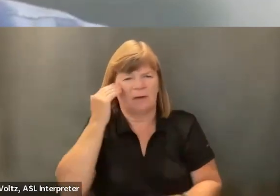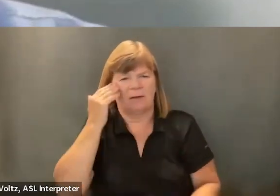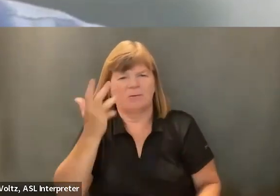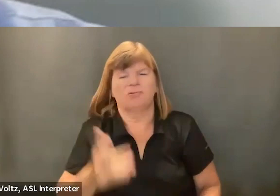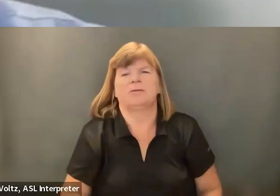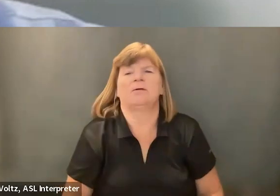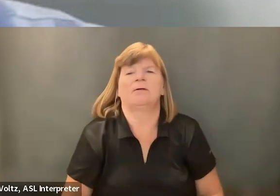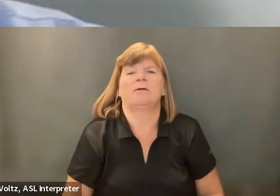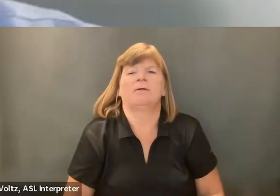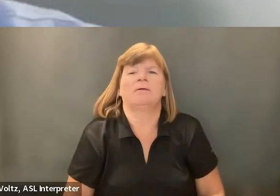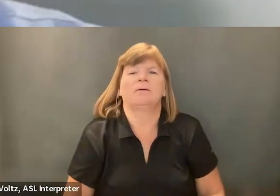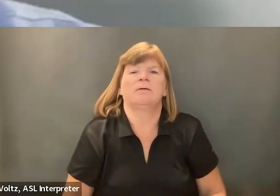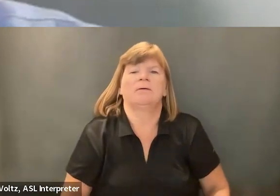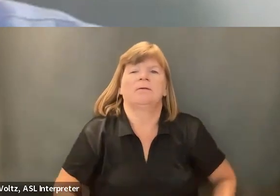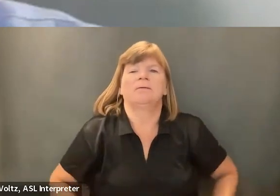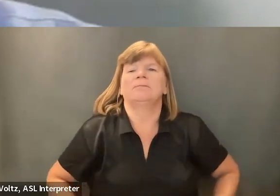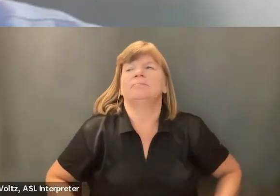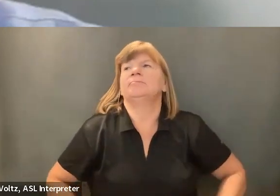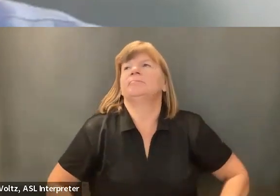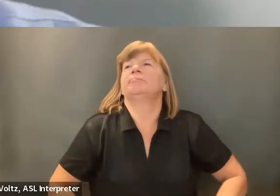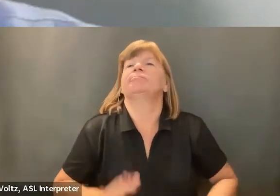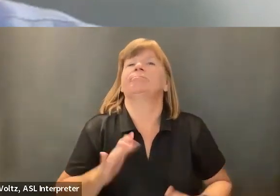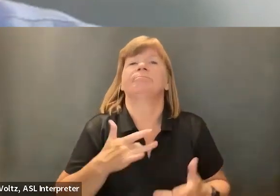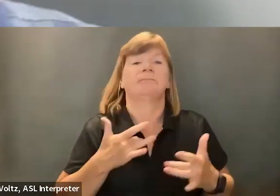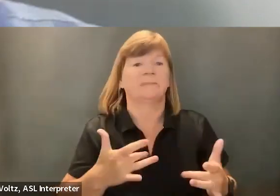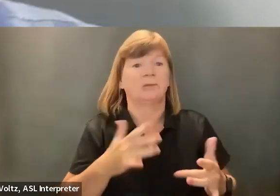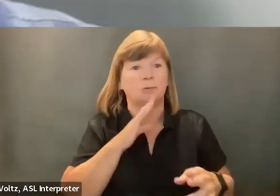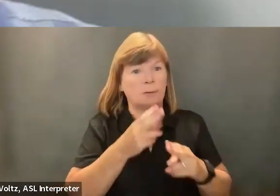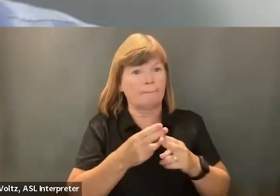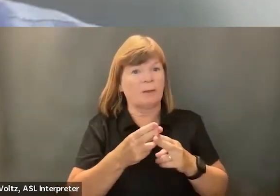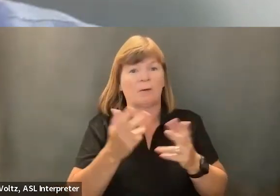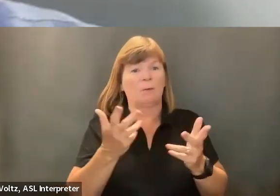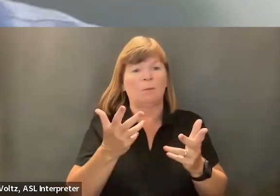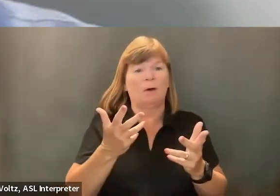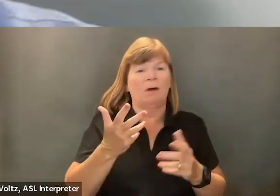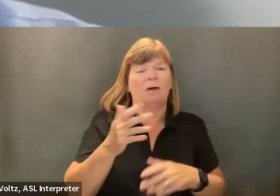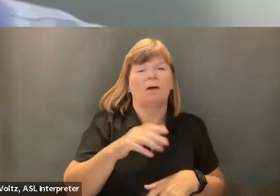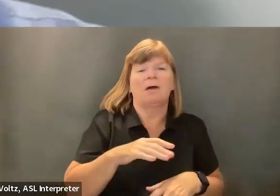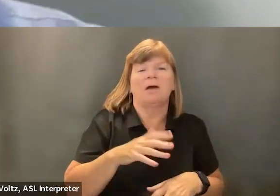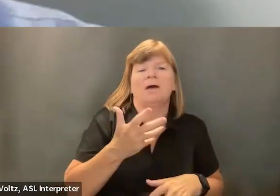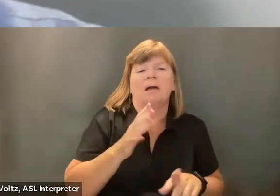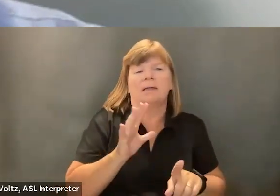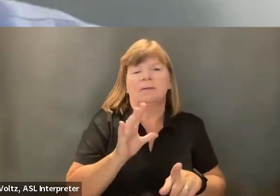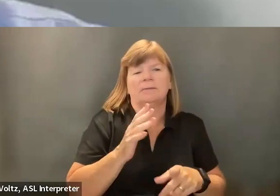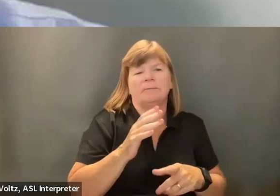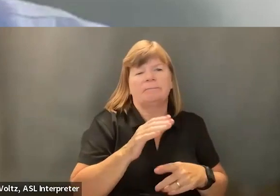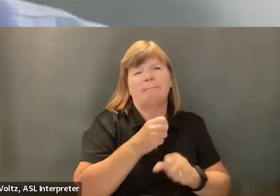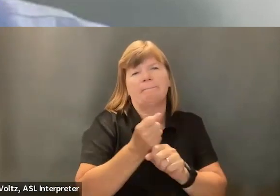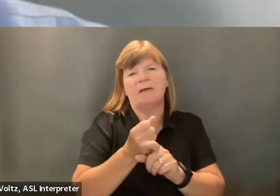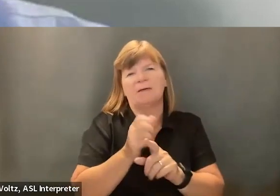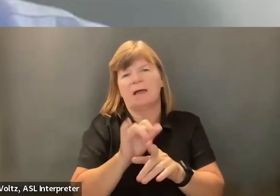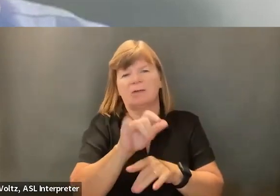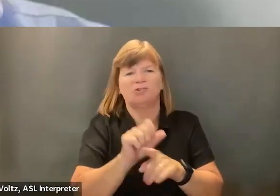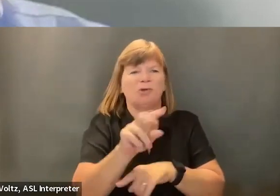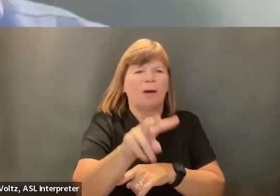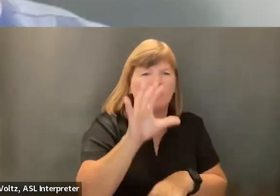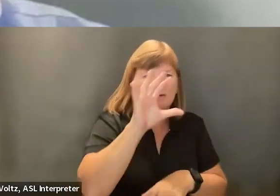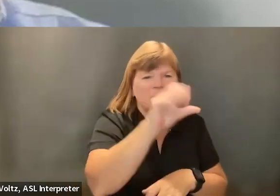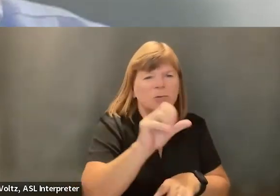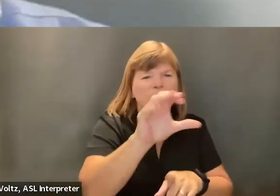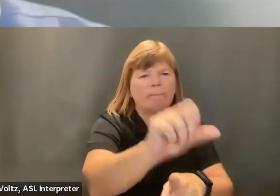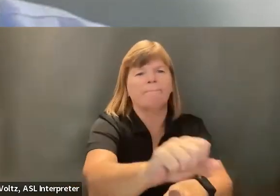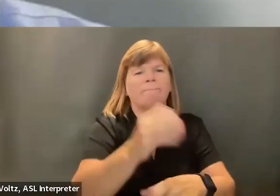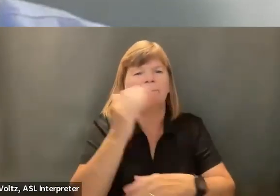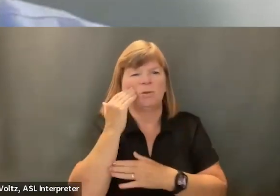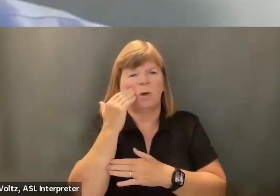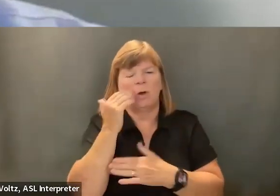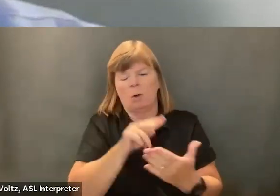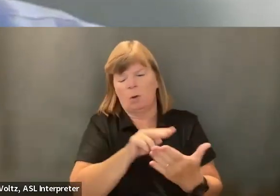gets talked about in in the role of knowledge is inferencing right that uh the writers sell them